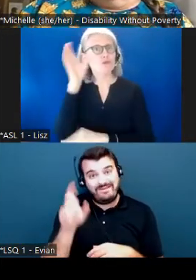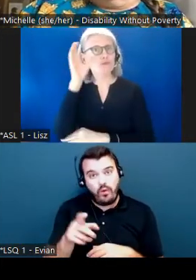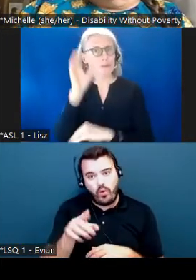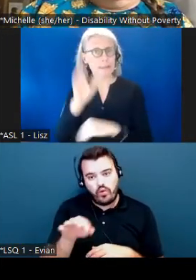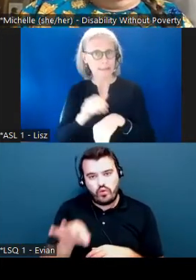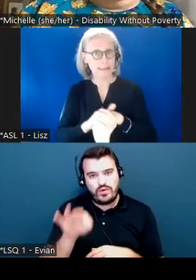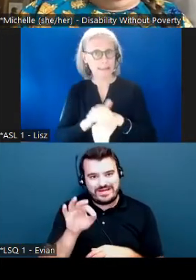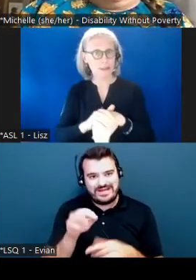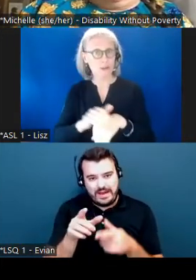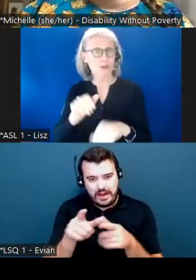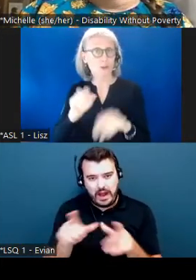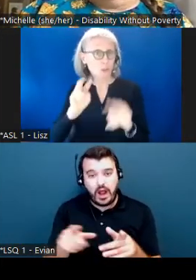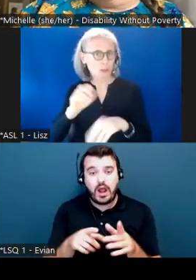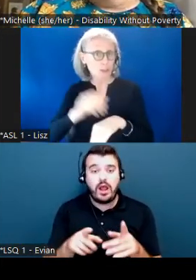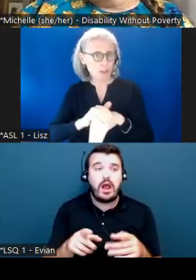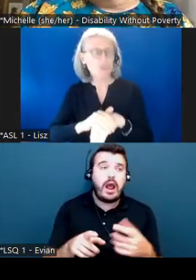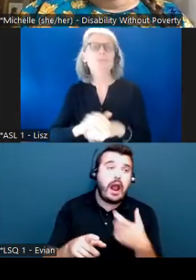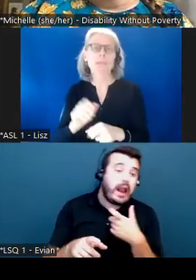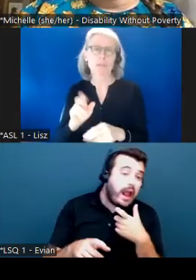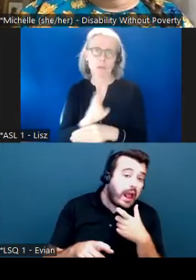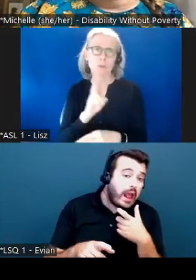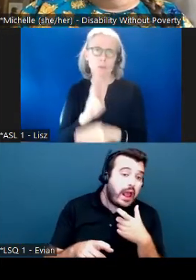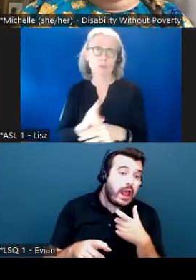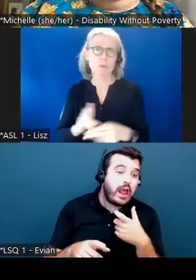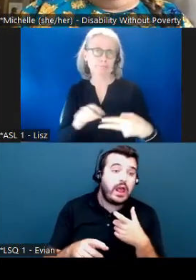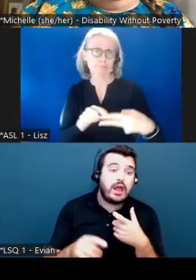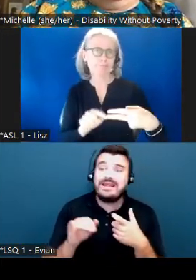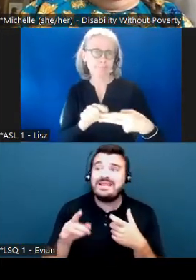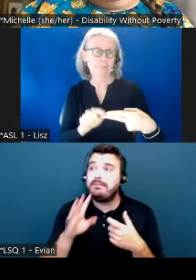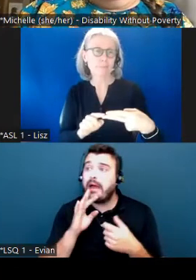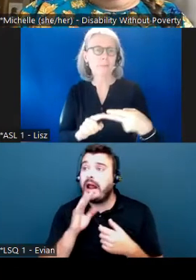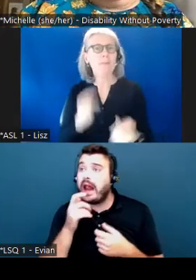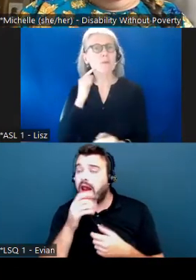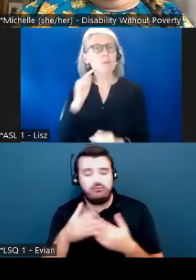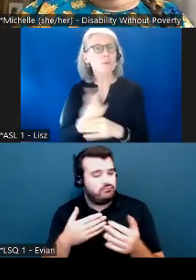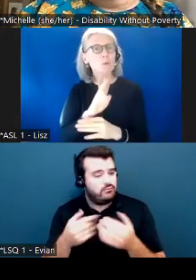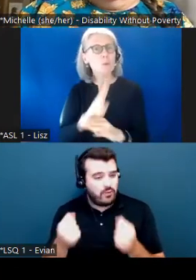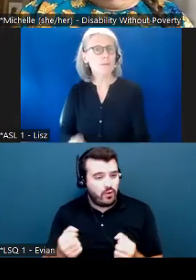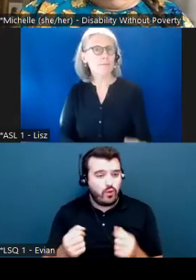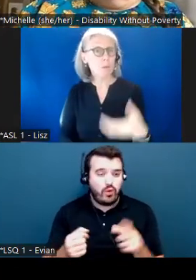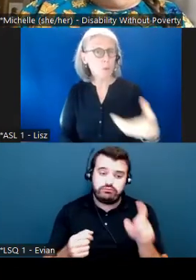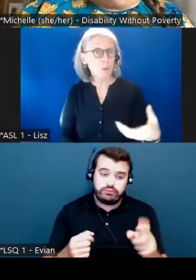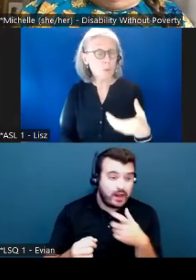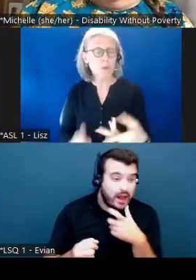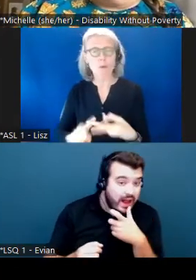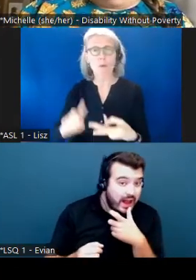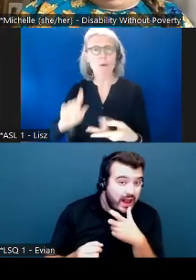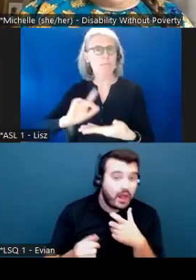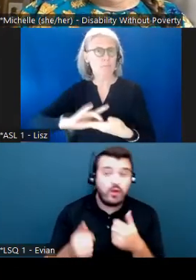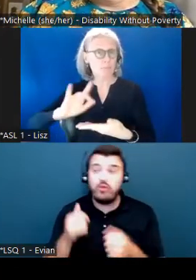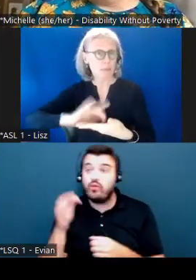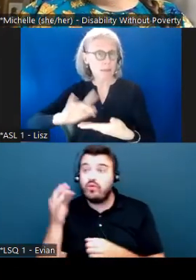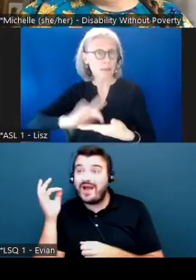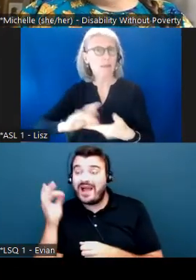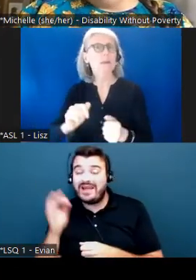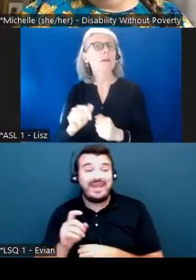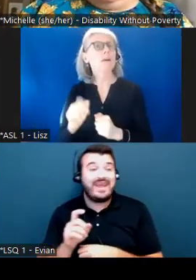ARE USING A MOBILE DEVICE SUCH AS A PHONE OR TABLET, YOU CAN FIND THE LANGUAGE INTERPRETATION